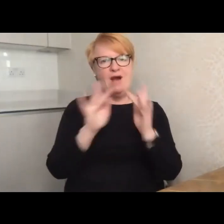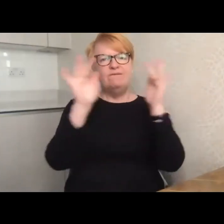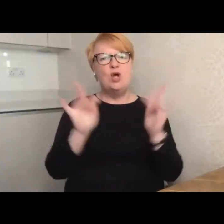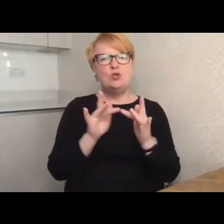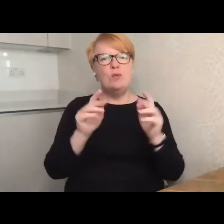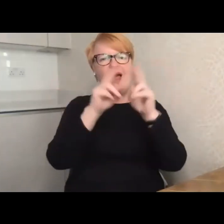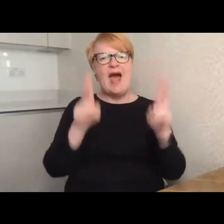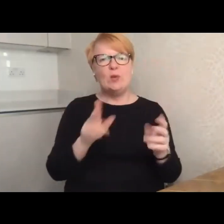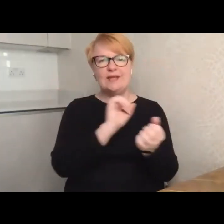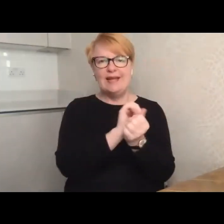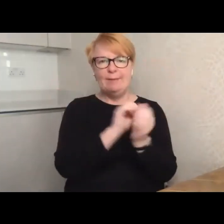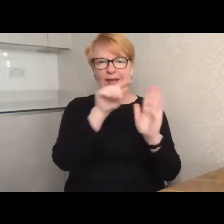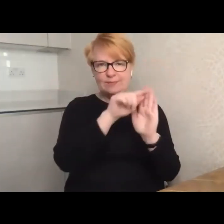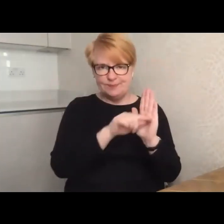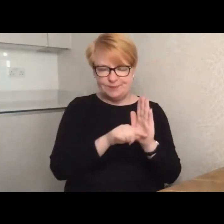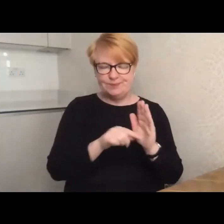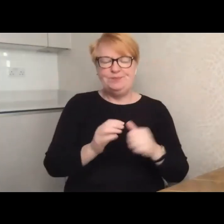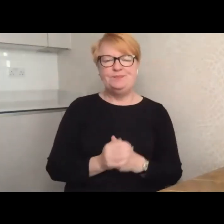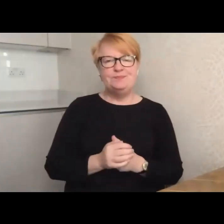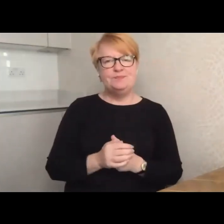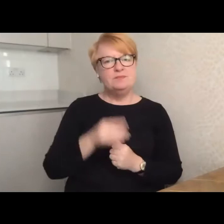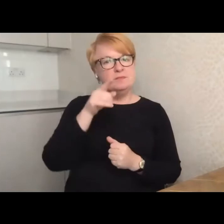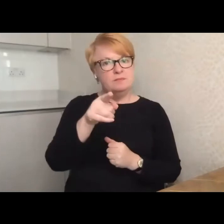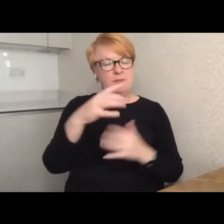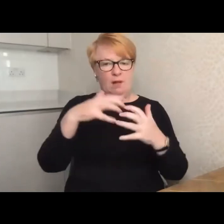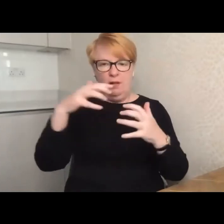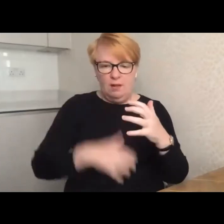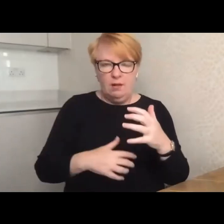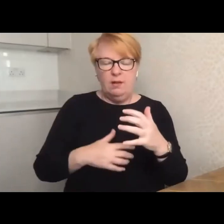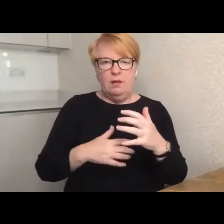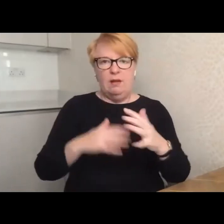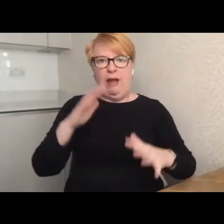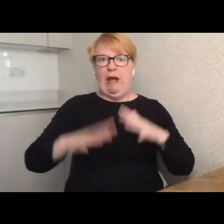If you experience any technical issues during the event, please use the chat function at the bottom